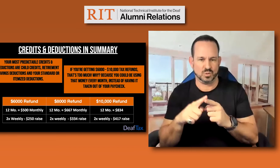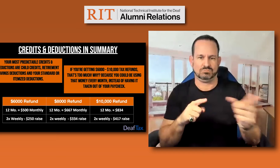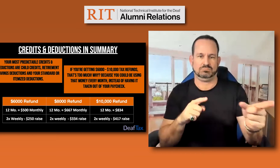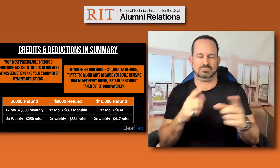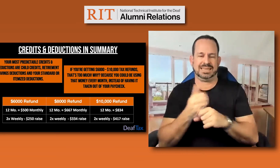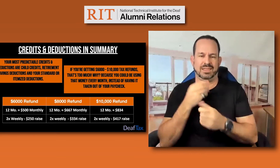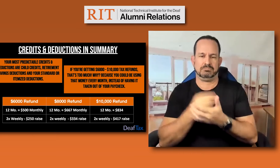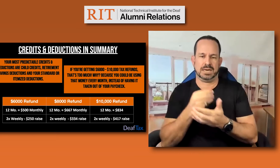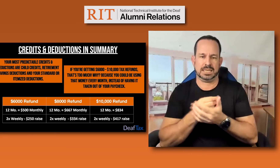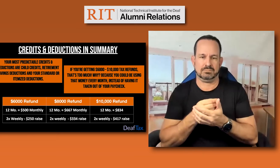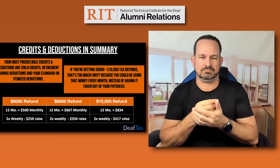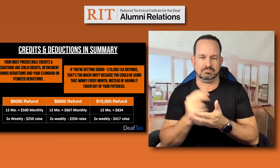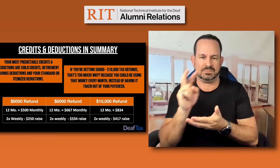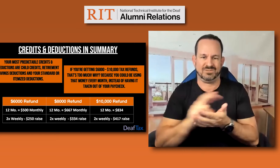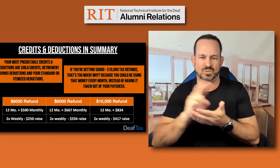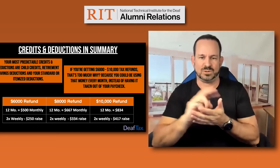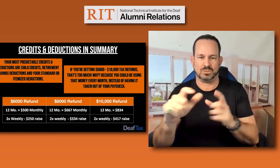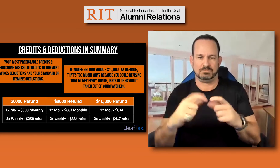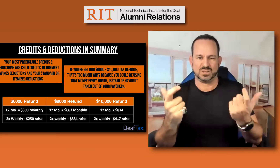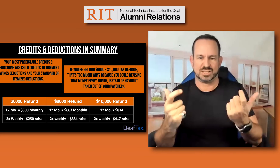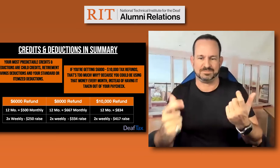of how people have invested their money